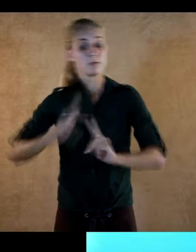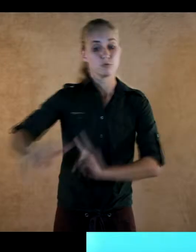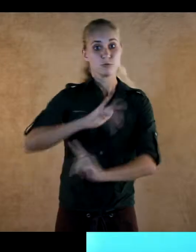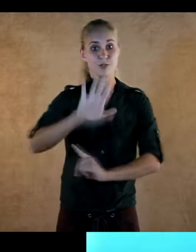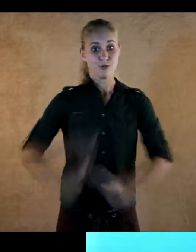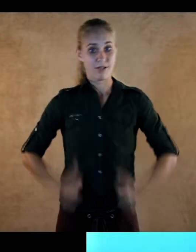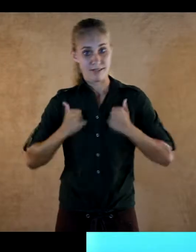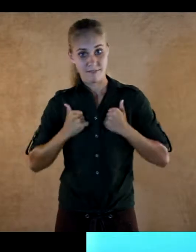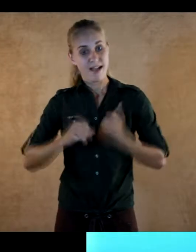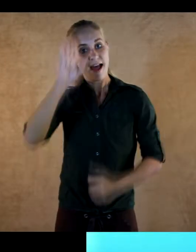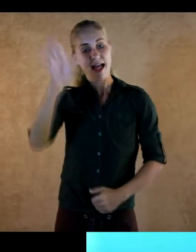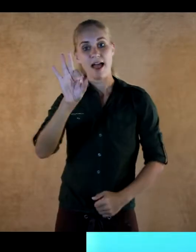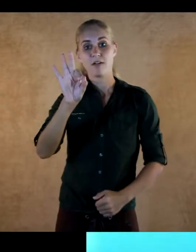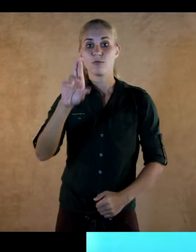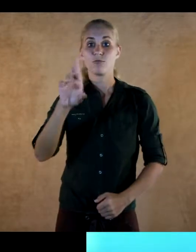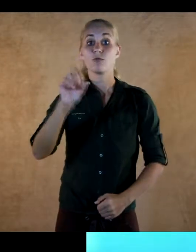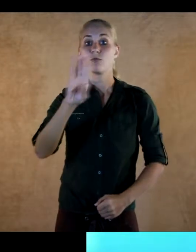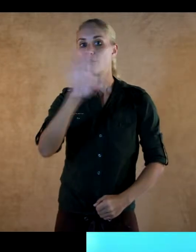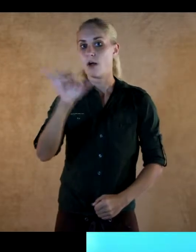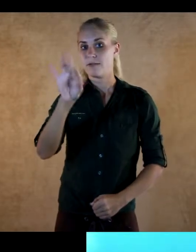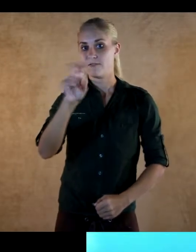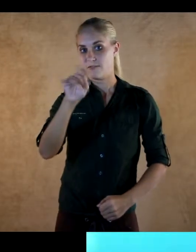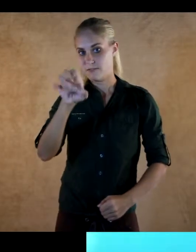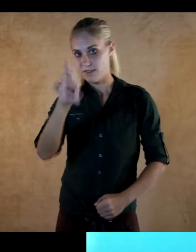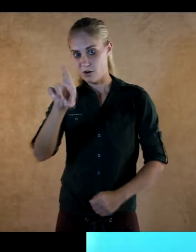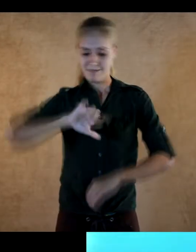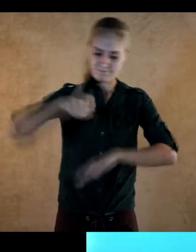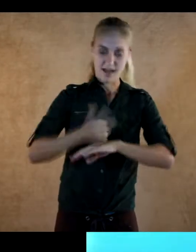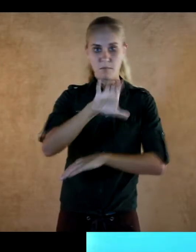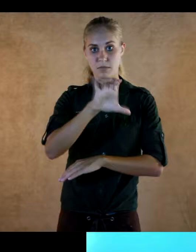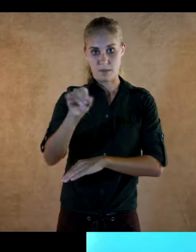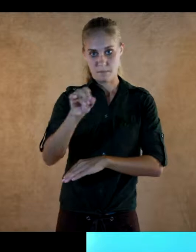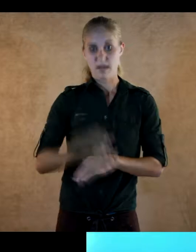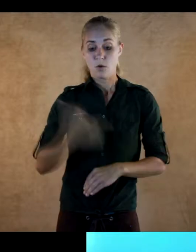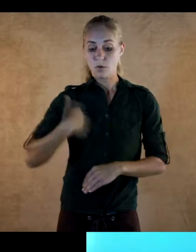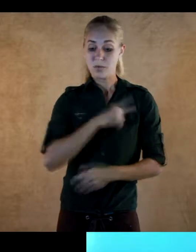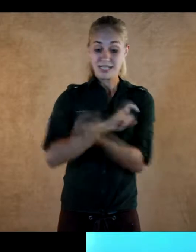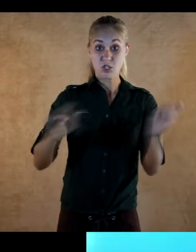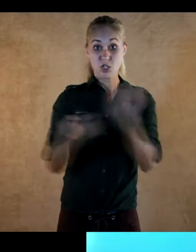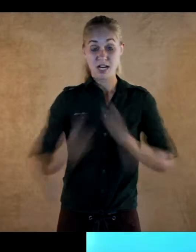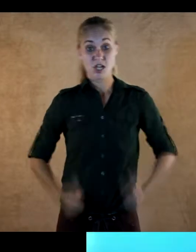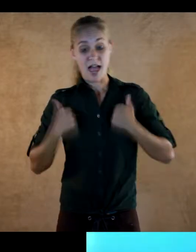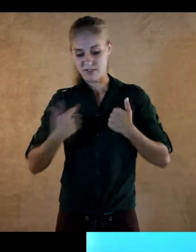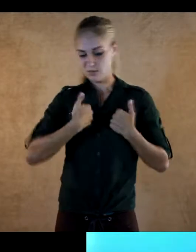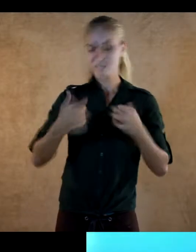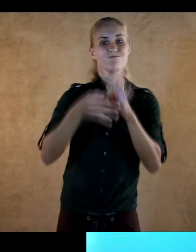Hi, I'm Robby Fender, CEO and founder of Yoli. When we at Yoli say, WE TRANSFORM LIVES, this is not a slogan or a tag line.